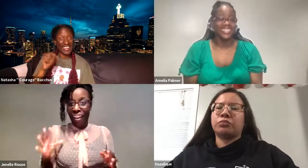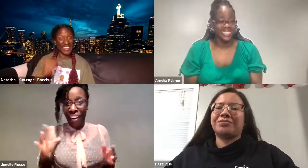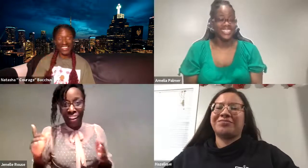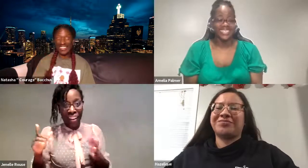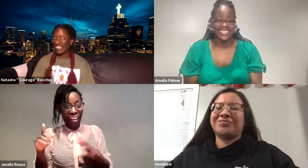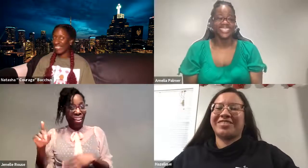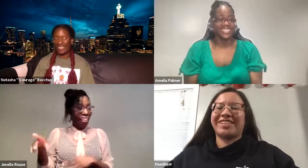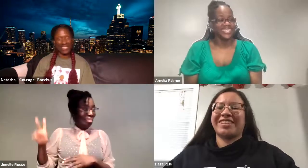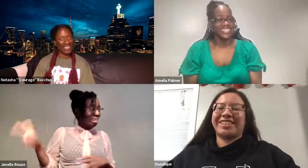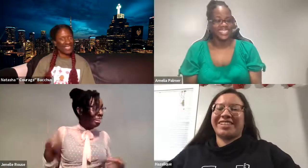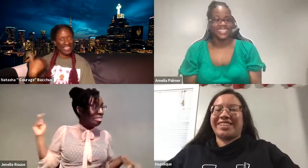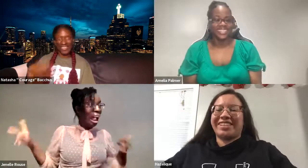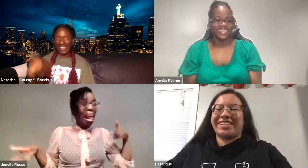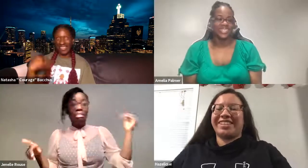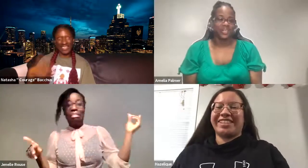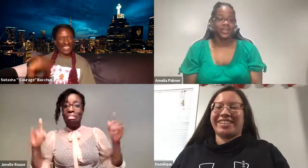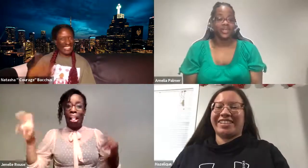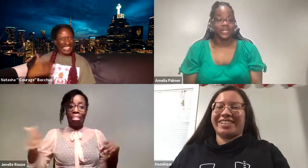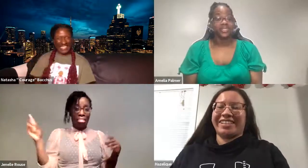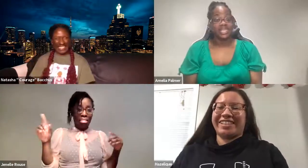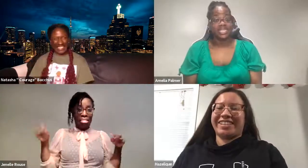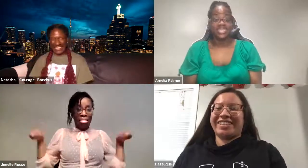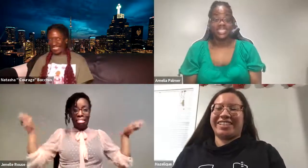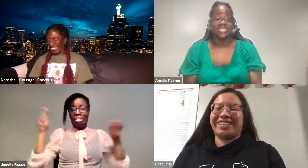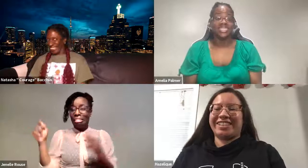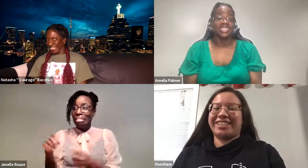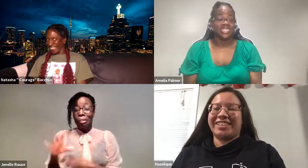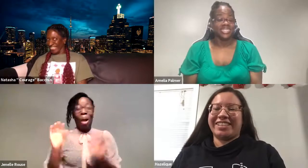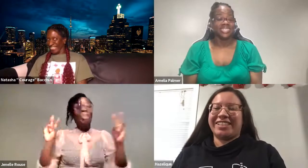my gosh there's so many great people here who am i to be on this panel oh my goodness!